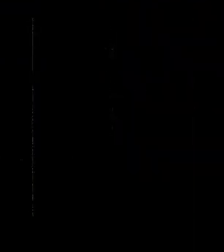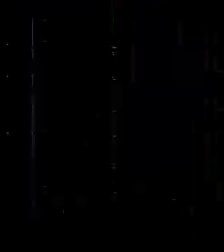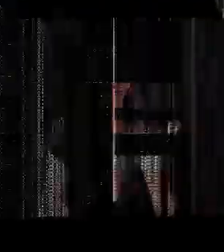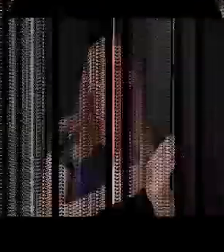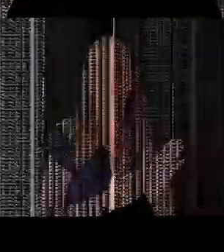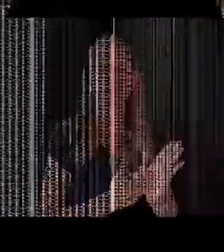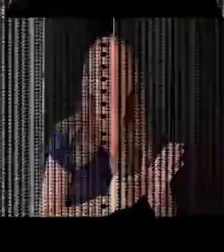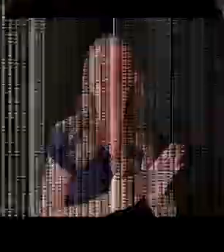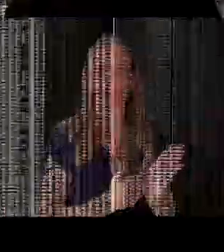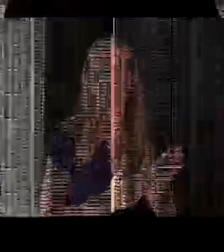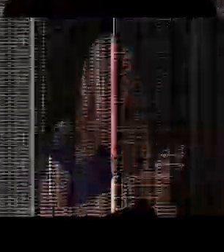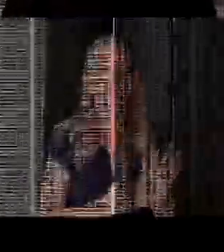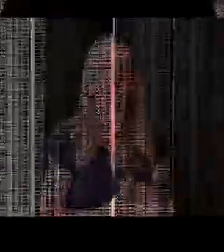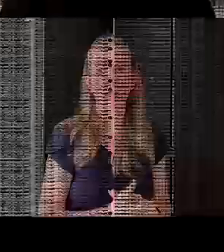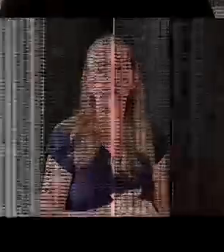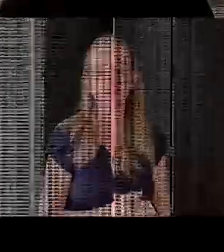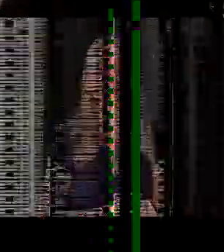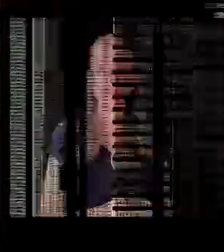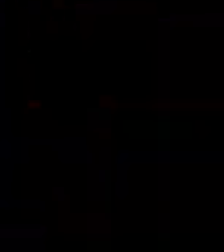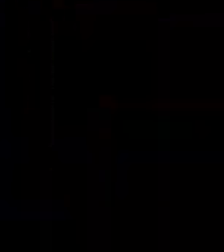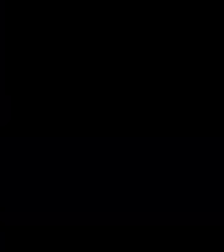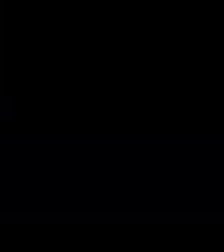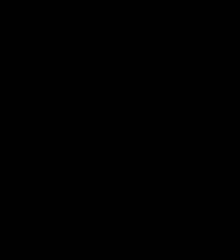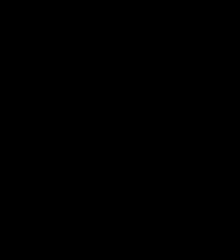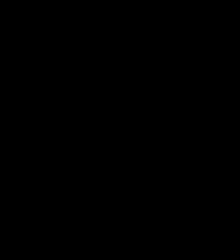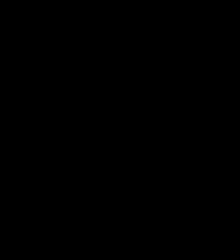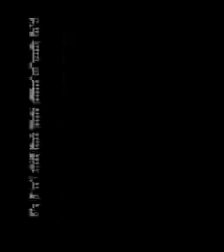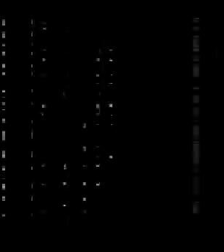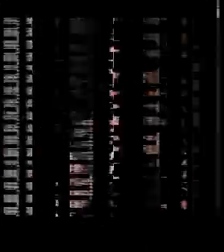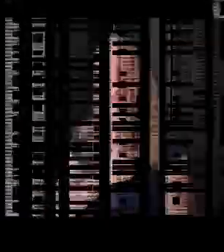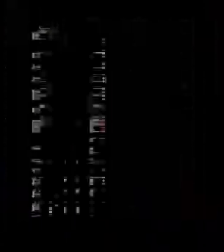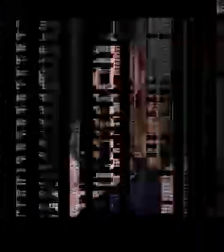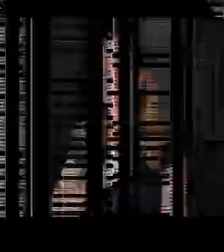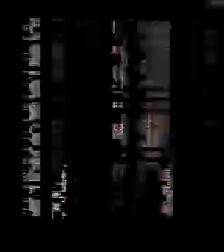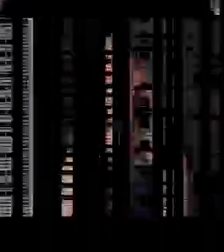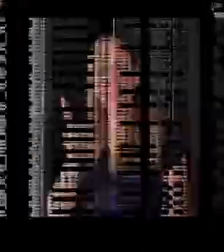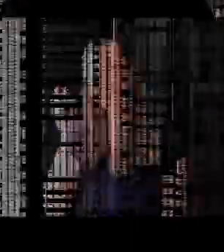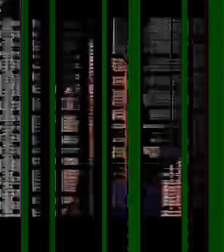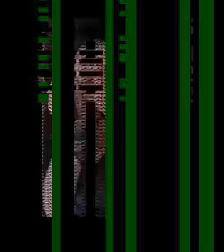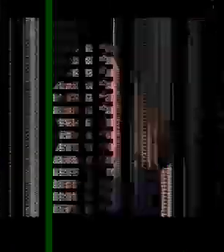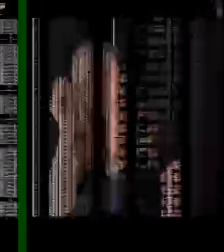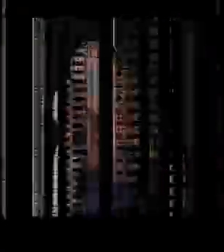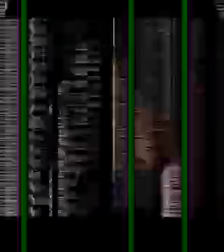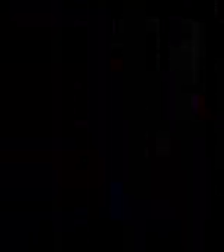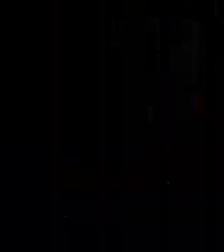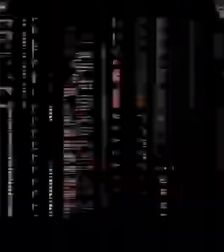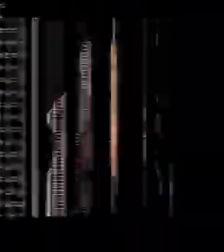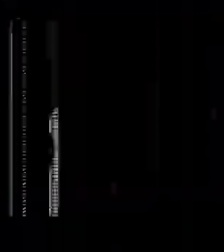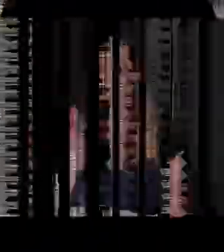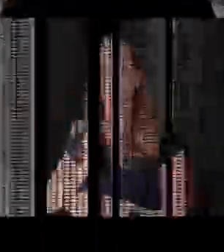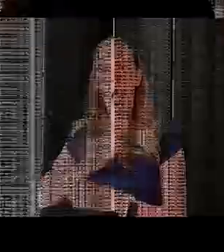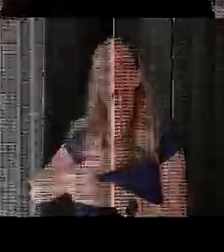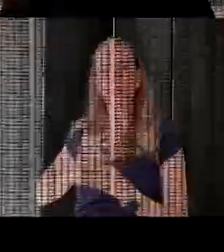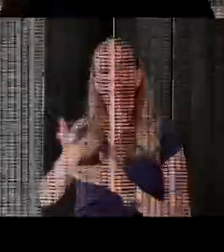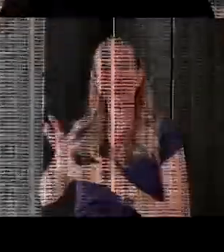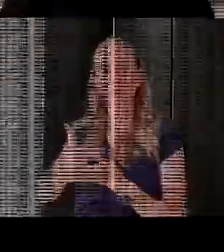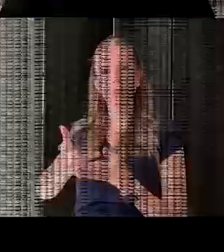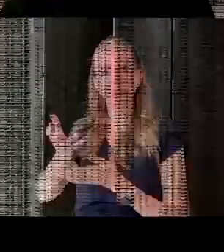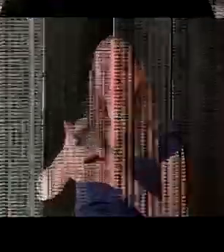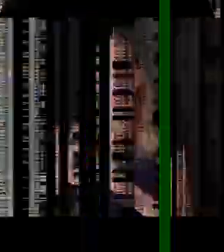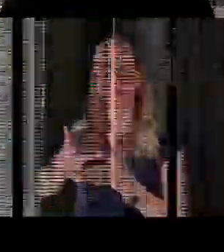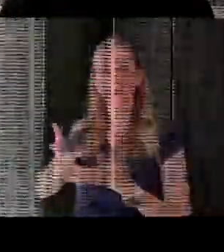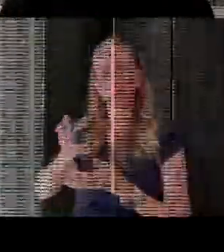How many of us have actually considered that the interface we build actually causes pain?